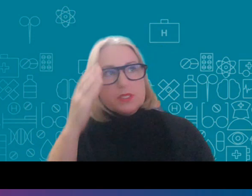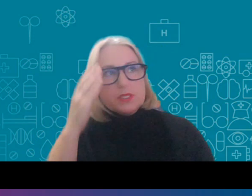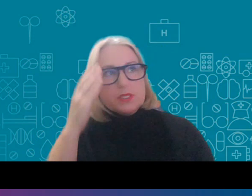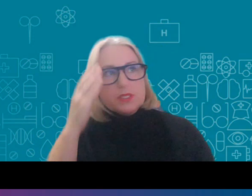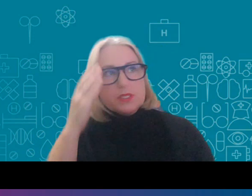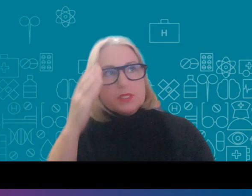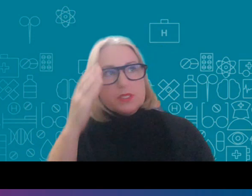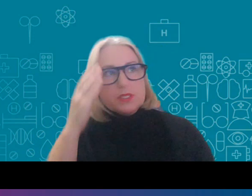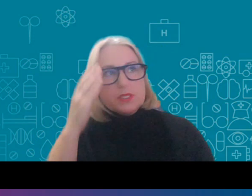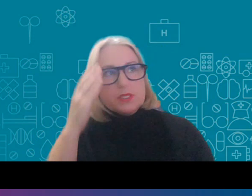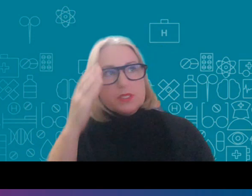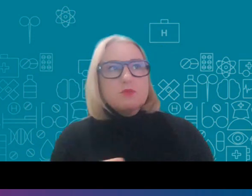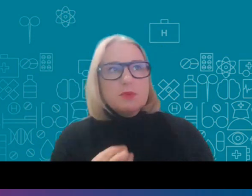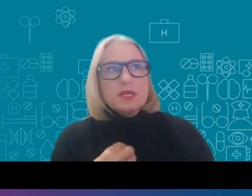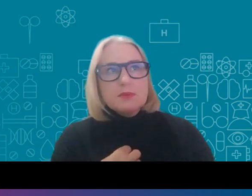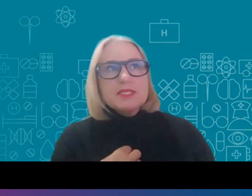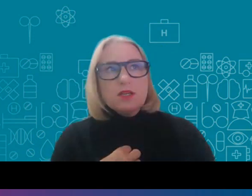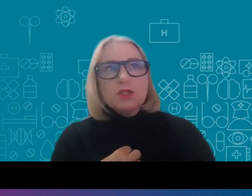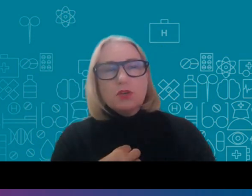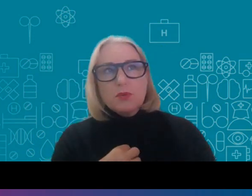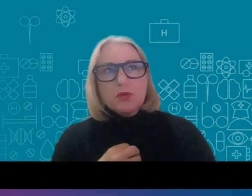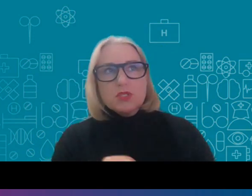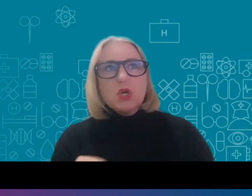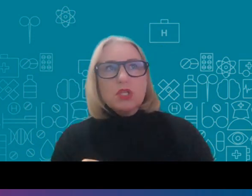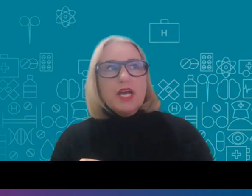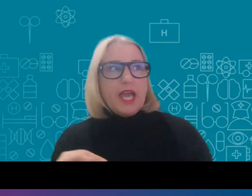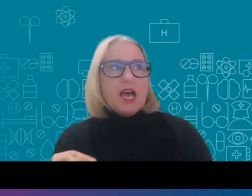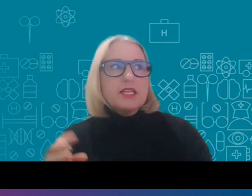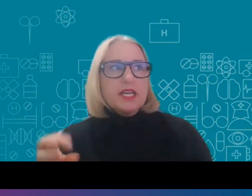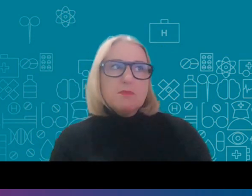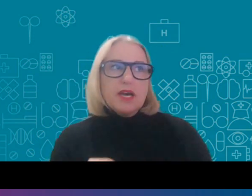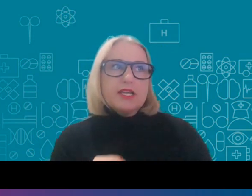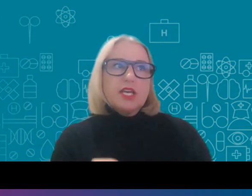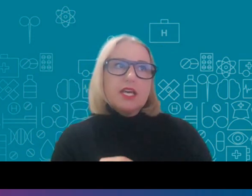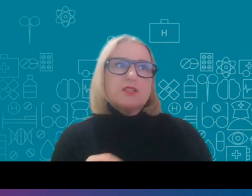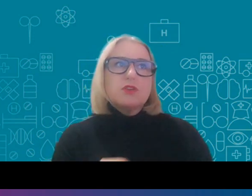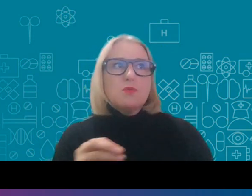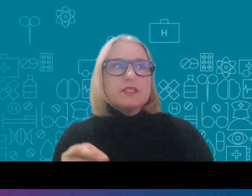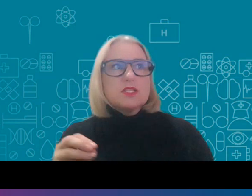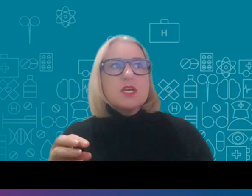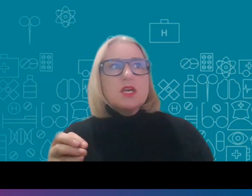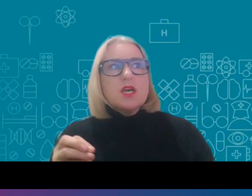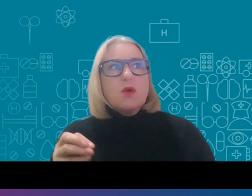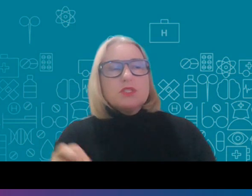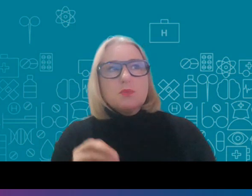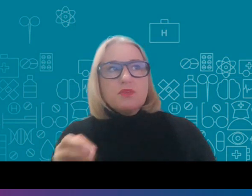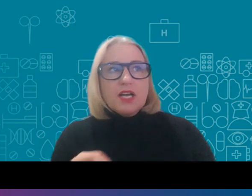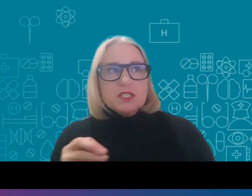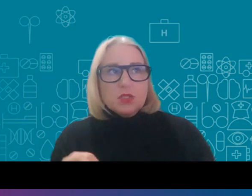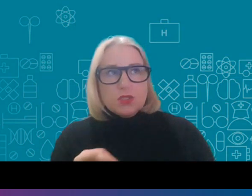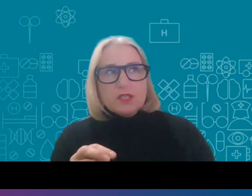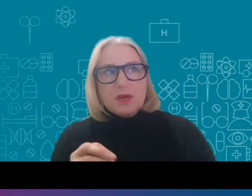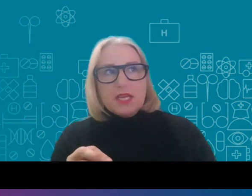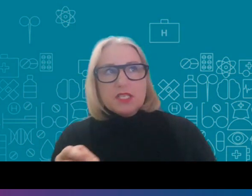registered their details will be able to be seen on the older person's online account and in My Aged Care. So once your provider's used in the My Aged Care